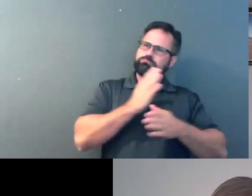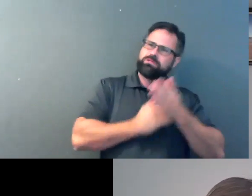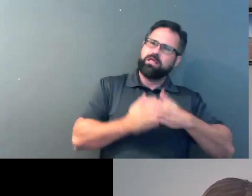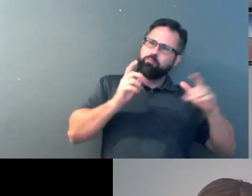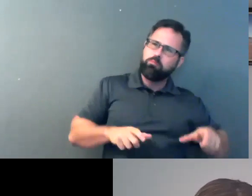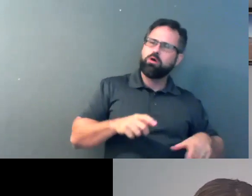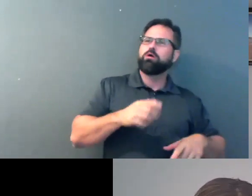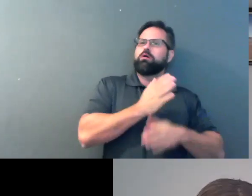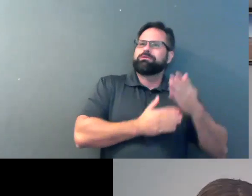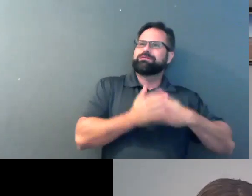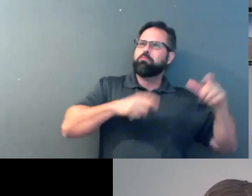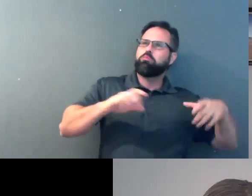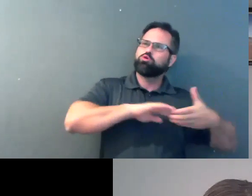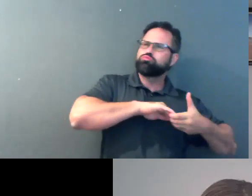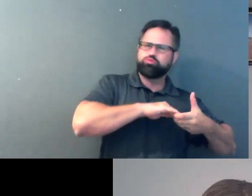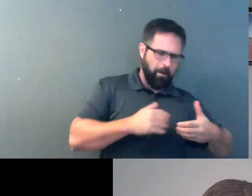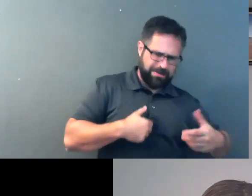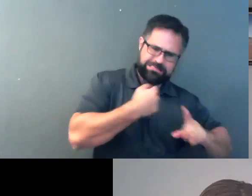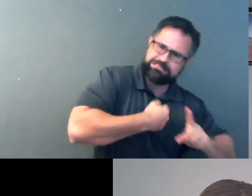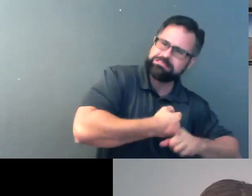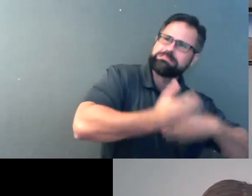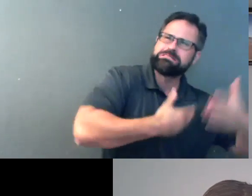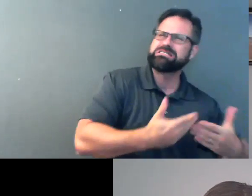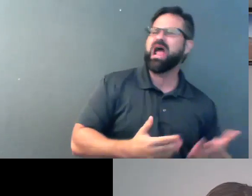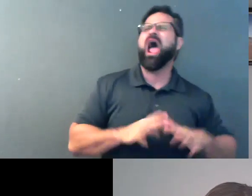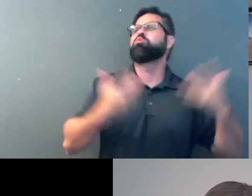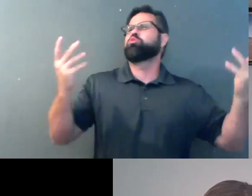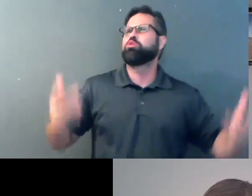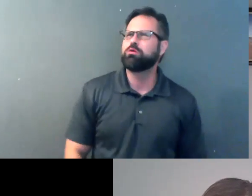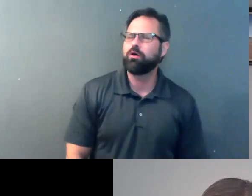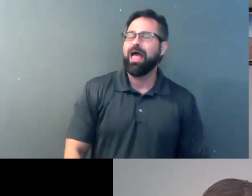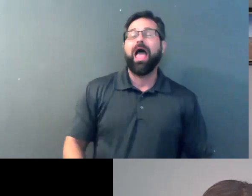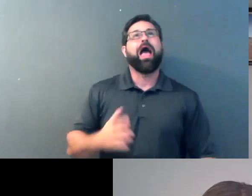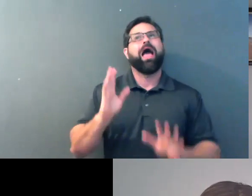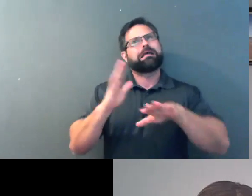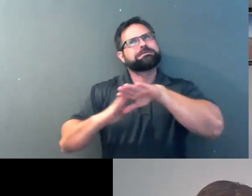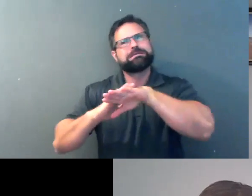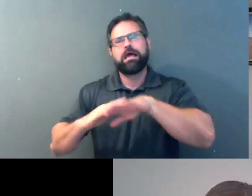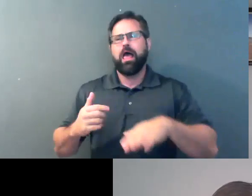just coming uh this way but i really i really want to want to hear from you uh